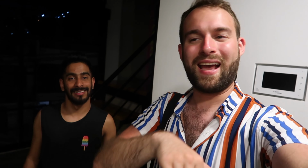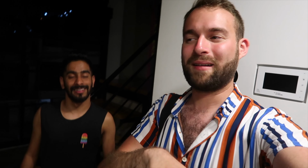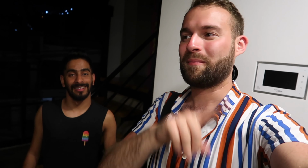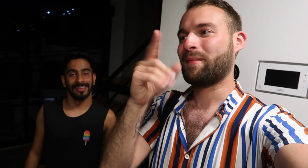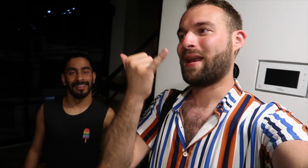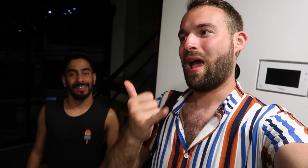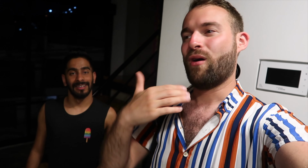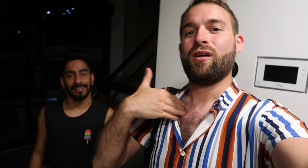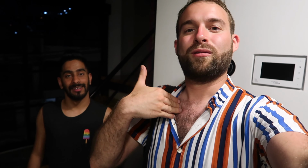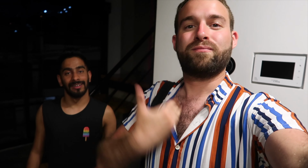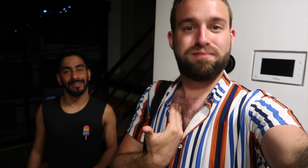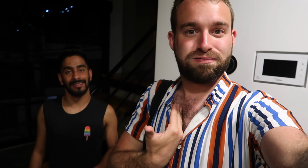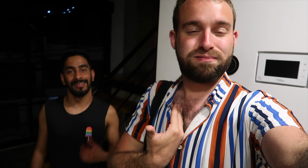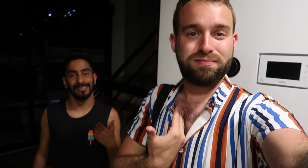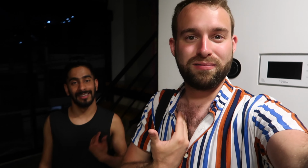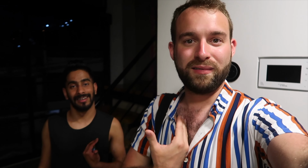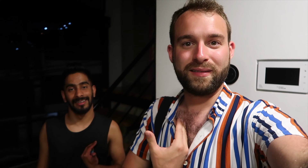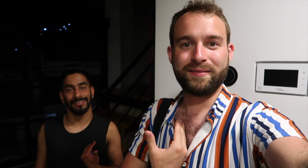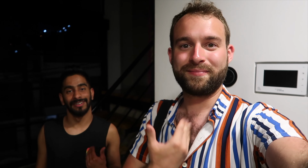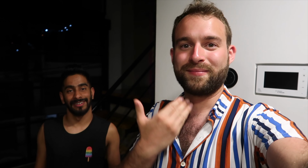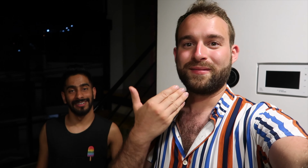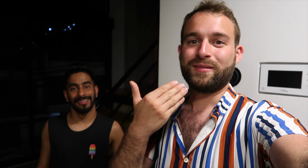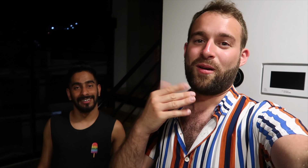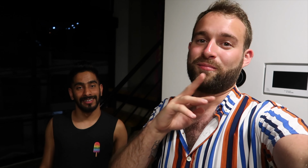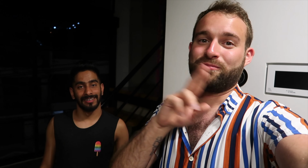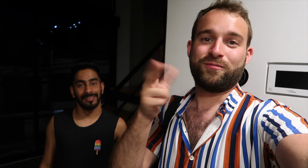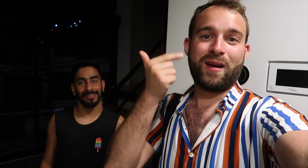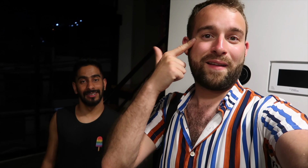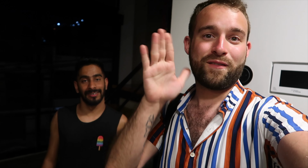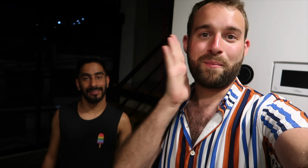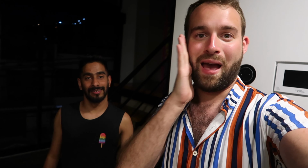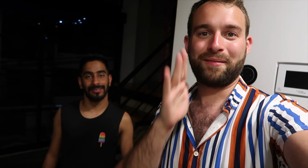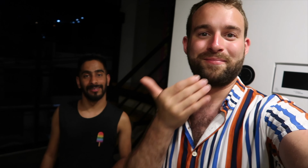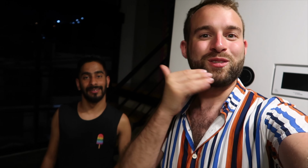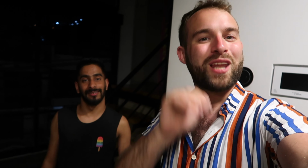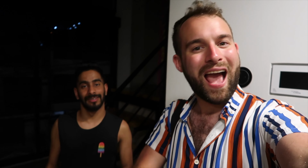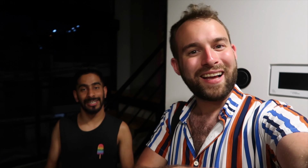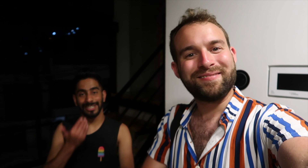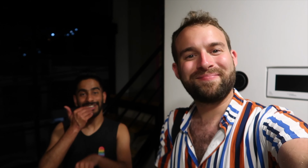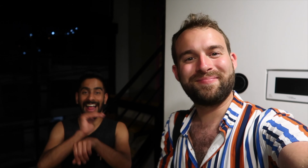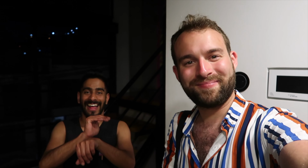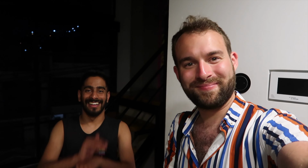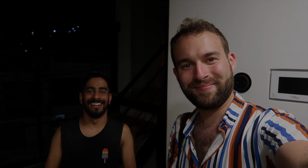But, now we are so tired. We are ready for bed, goodnight! Goodnight.